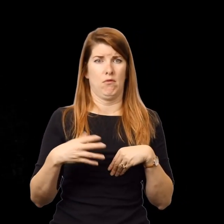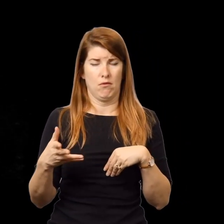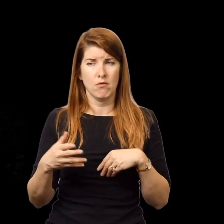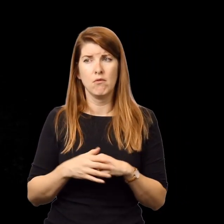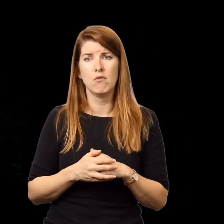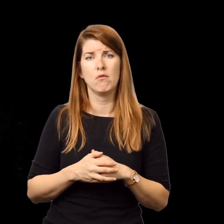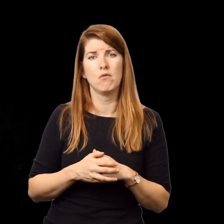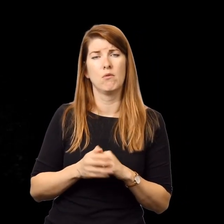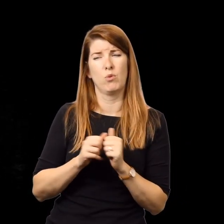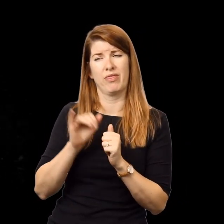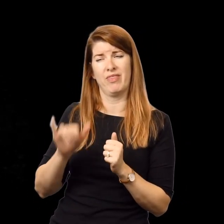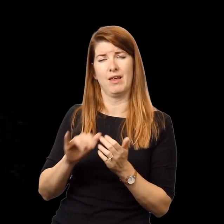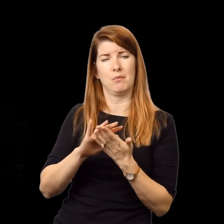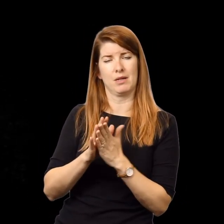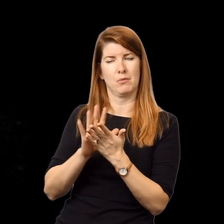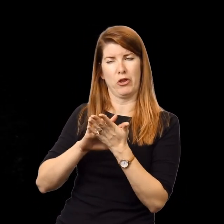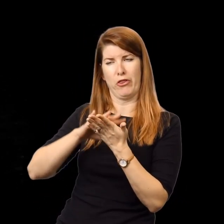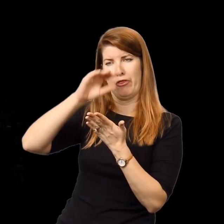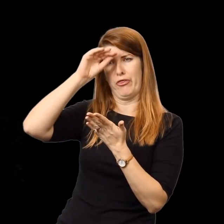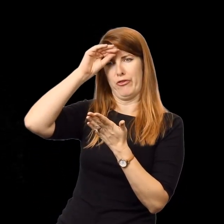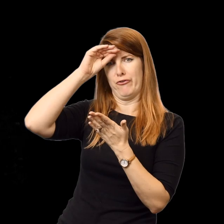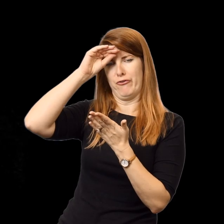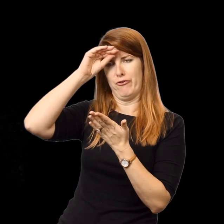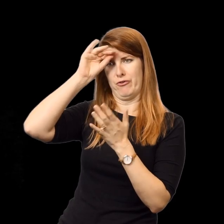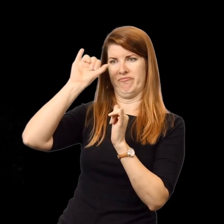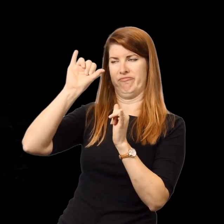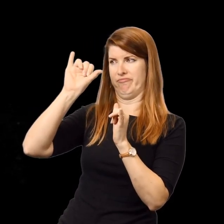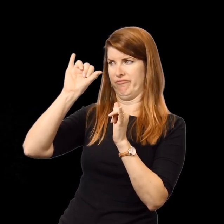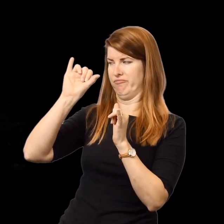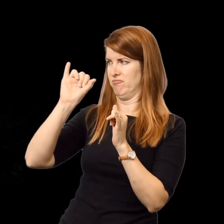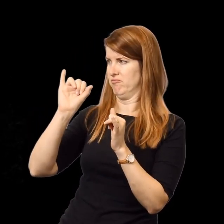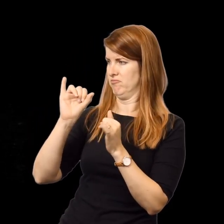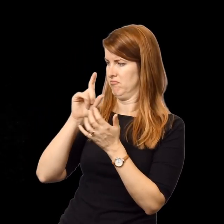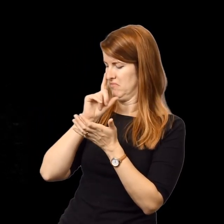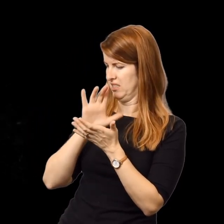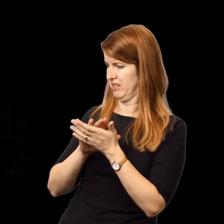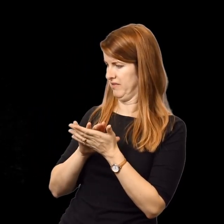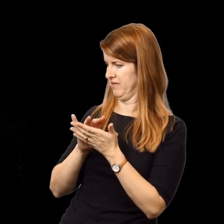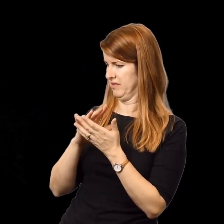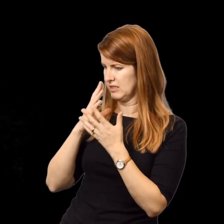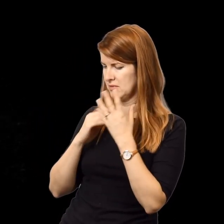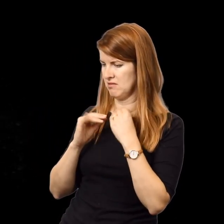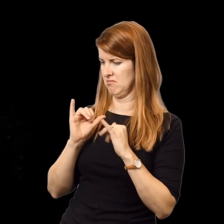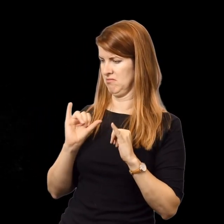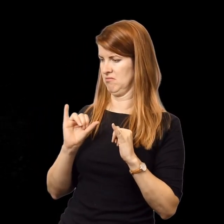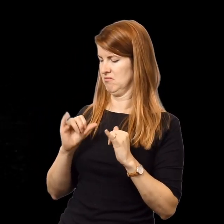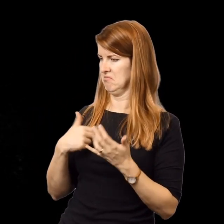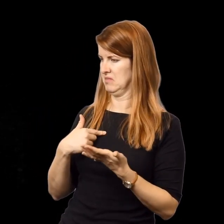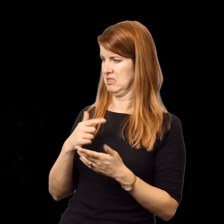And with that is this learned helplessness, this belief, this experience and this belief